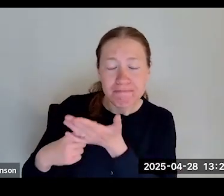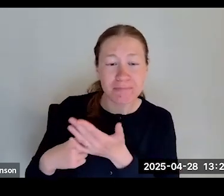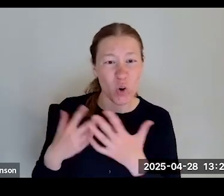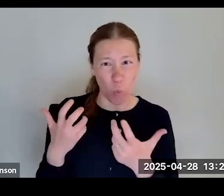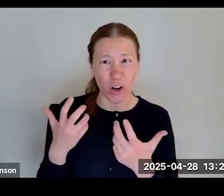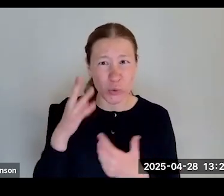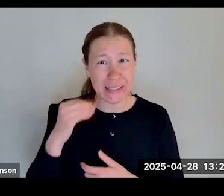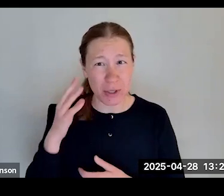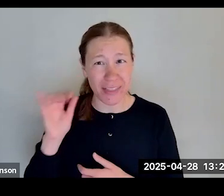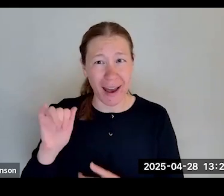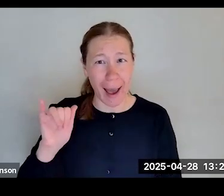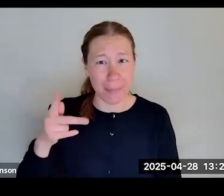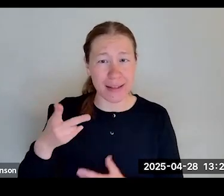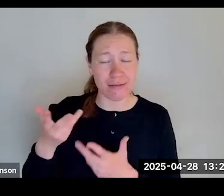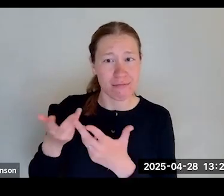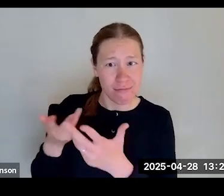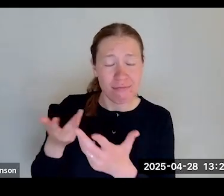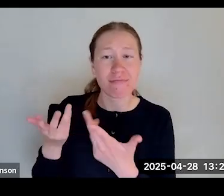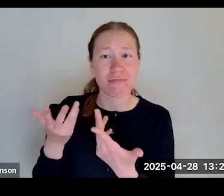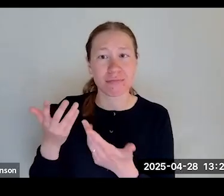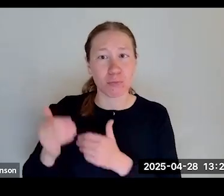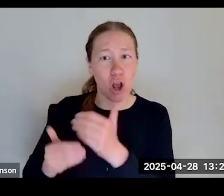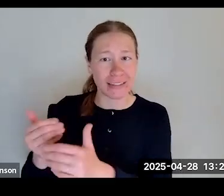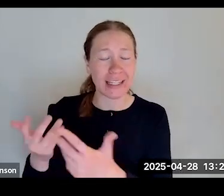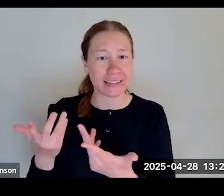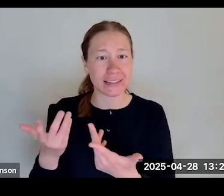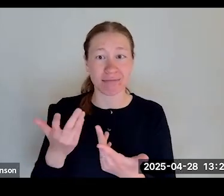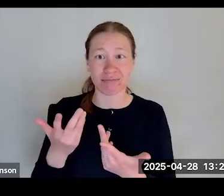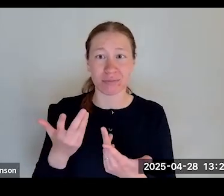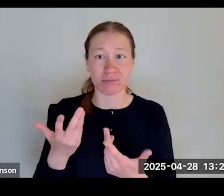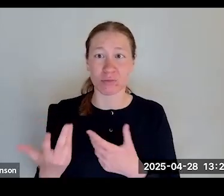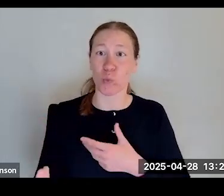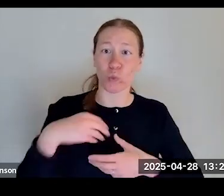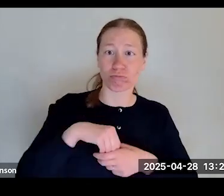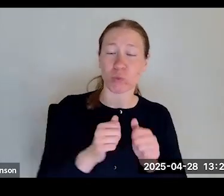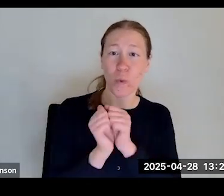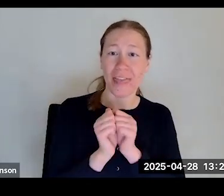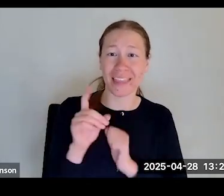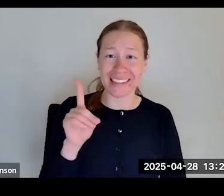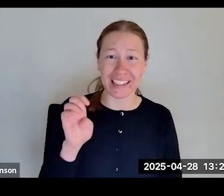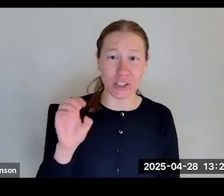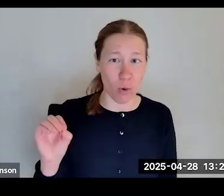and have the disability equity office facilitate that? Another option is contacting affinity groups.